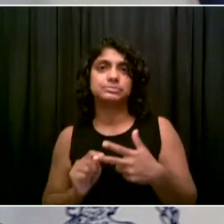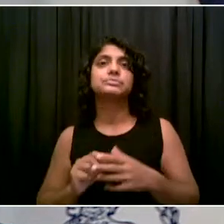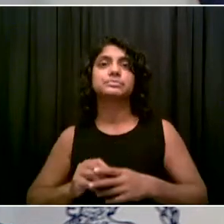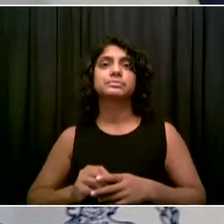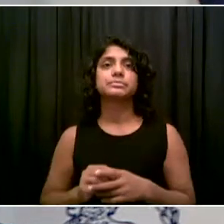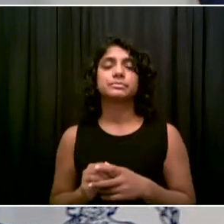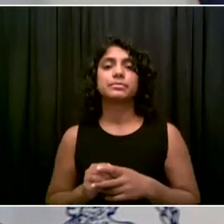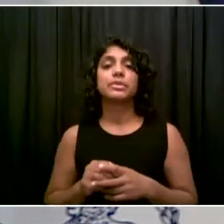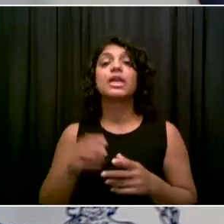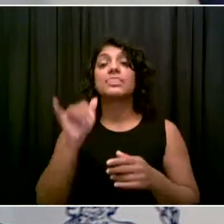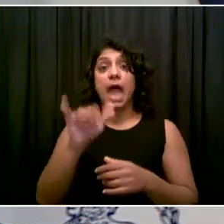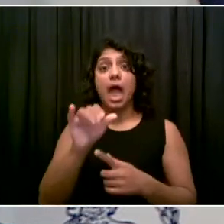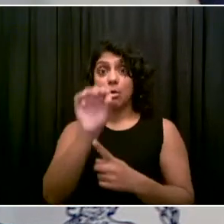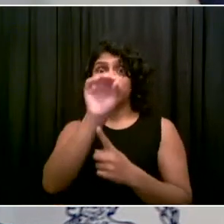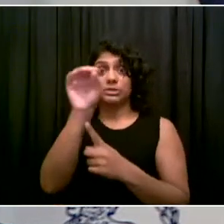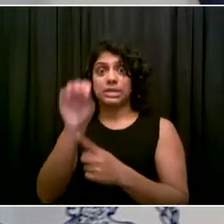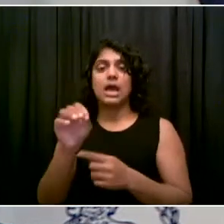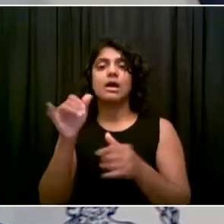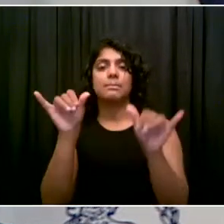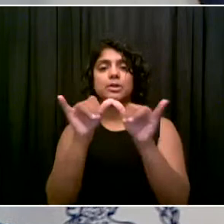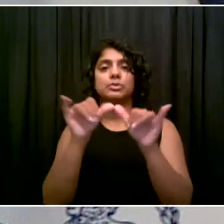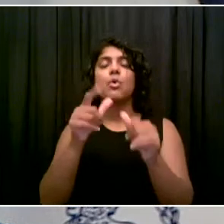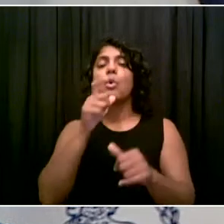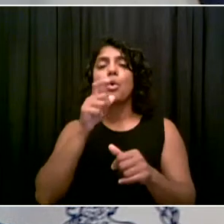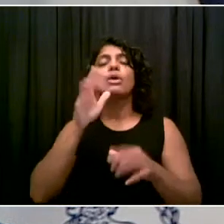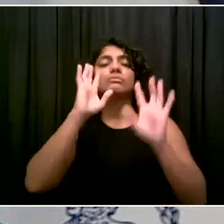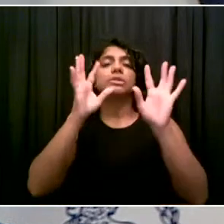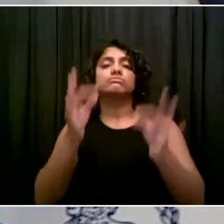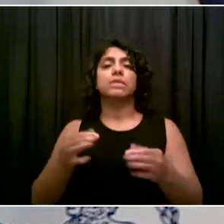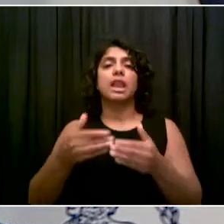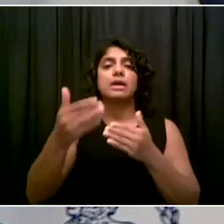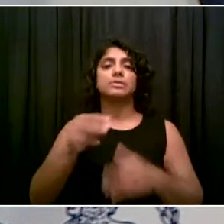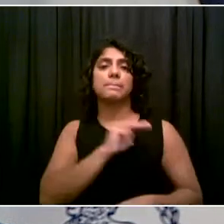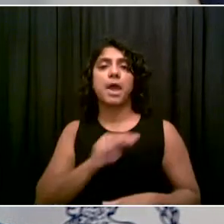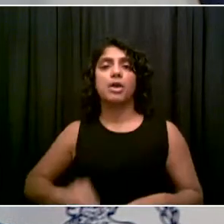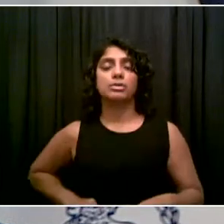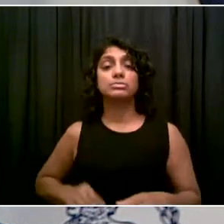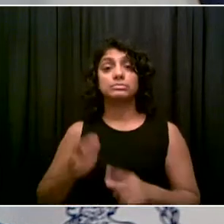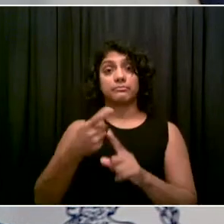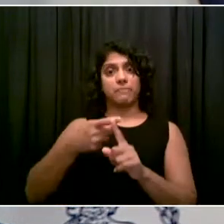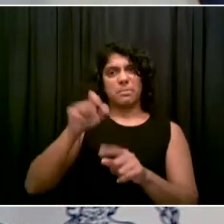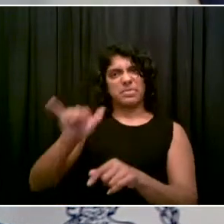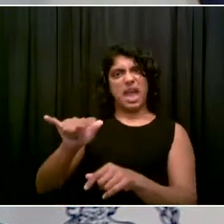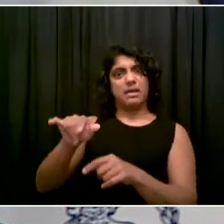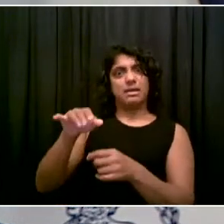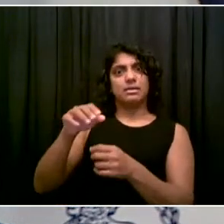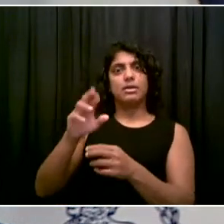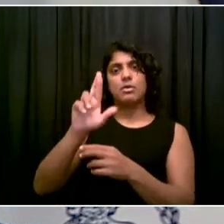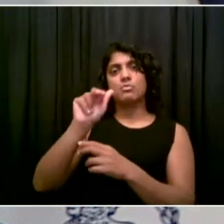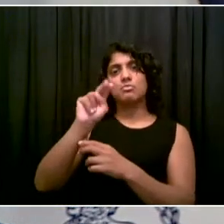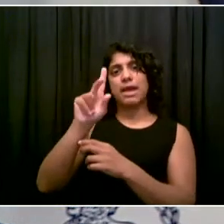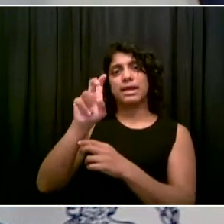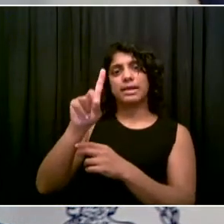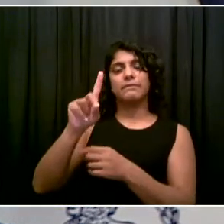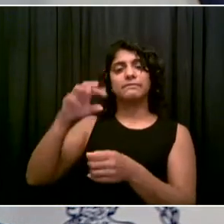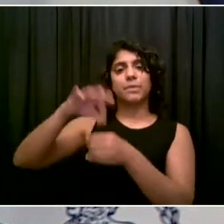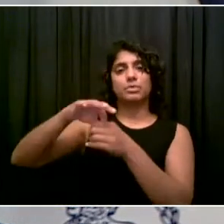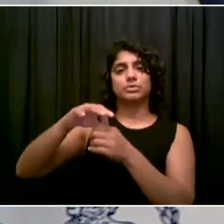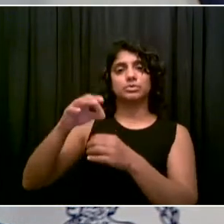DFIFERENCE IT DOESN'T MATTER THE PEOPLE STILL DECIDED. I THINK THE NEXT MAYOR WILL BY